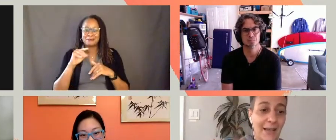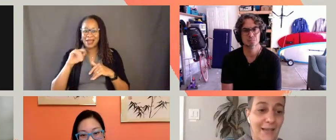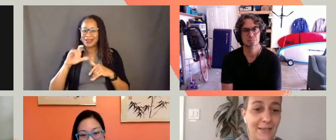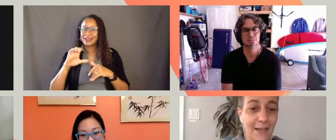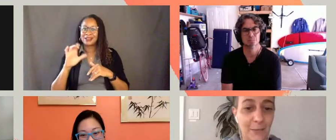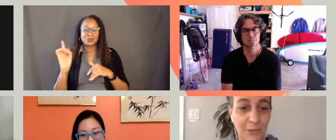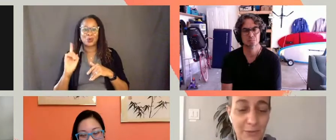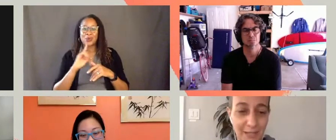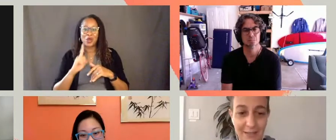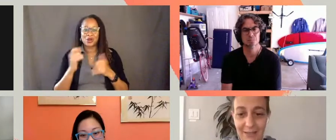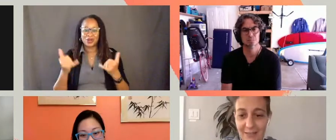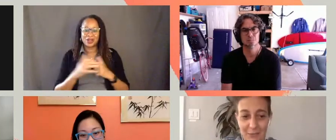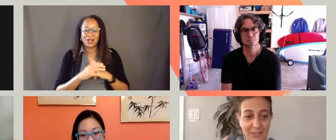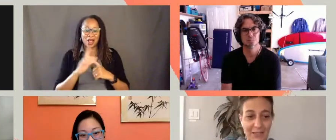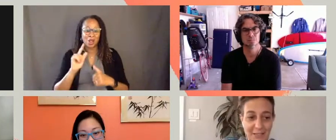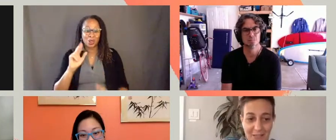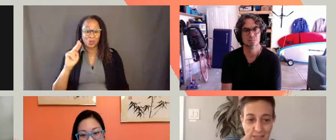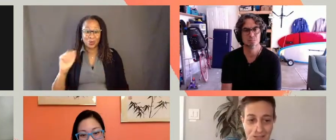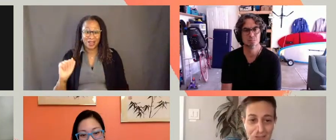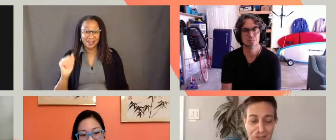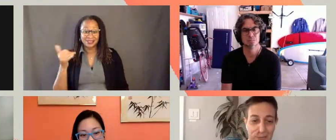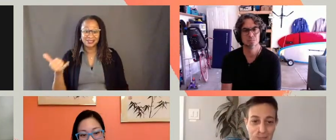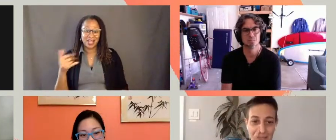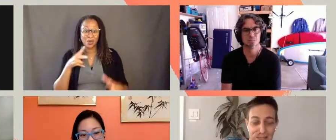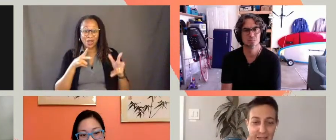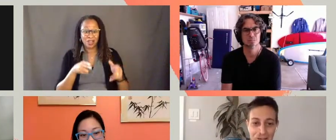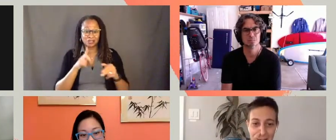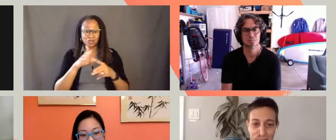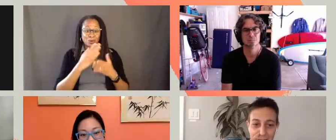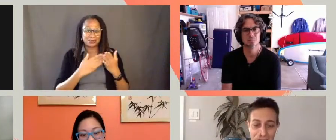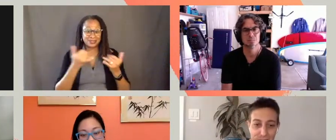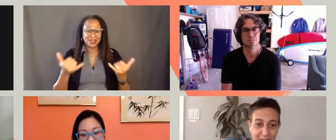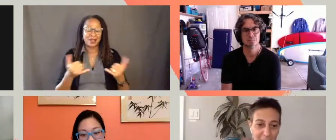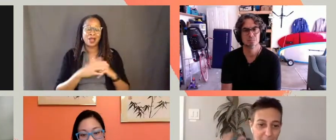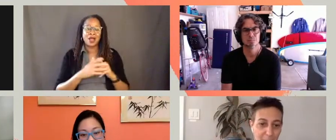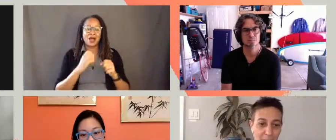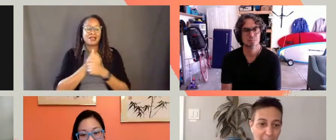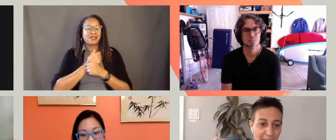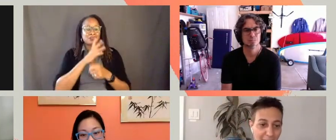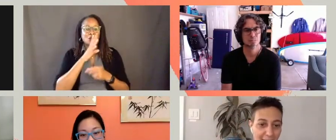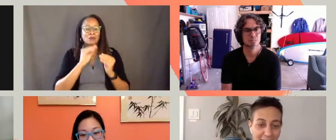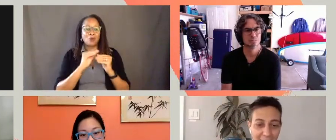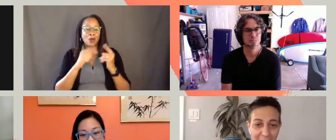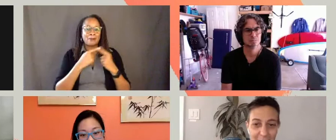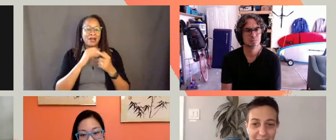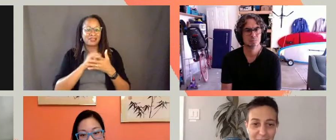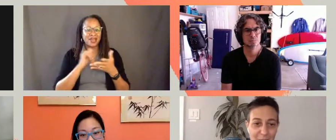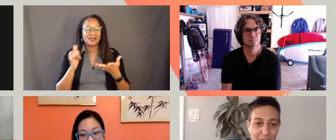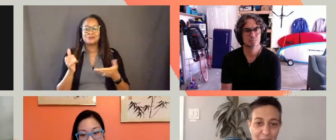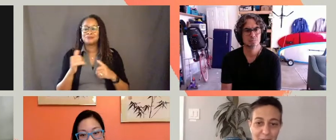And, Luna, I think we're gonna cut to your piece here. And I would love to talk a little bit more about that as we go forward.